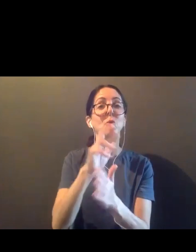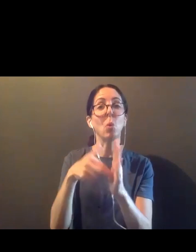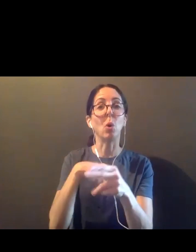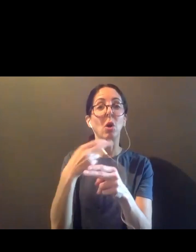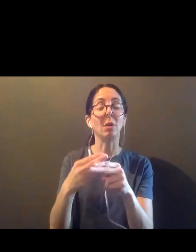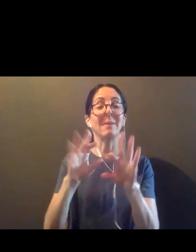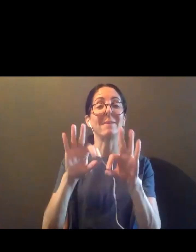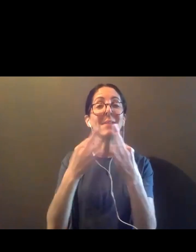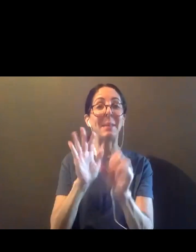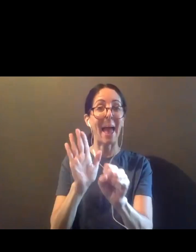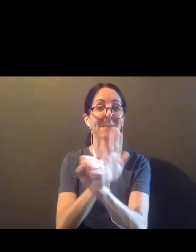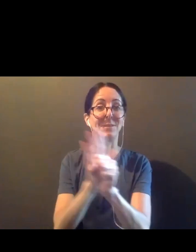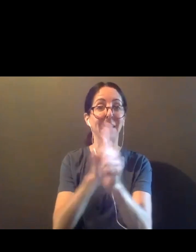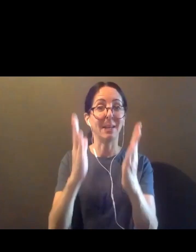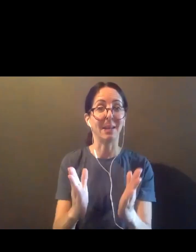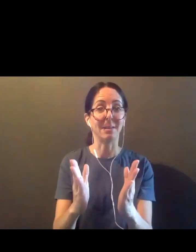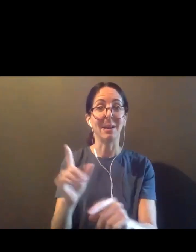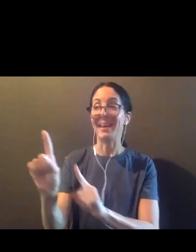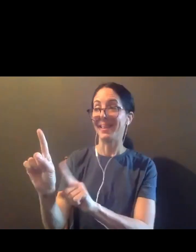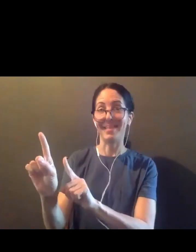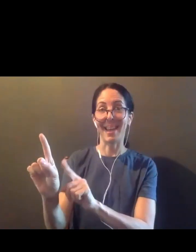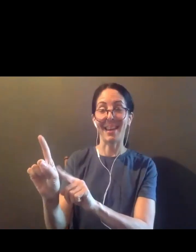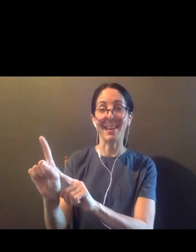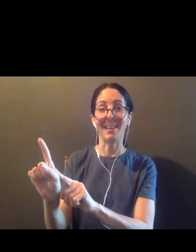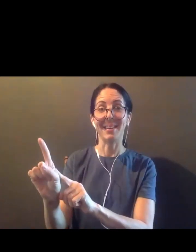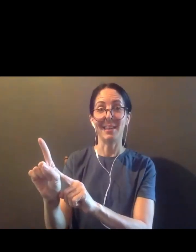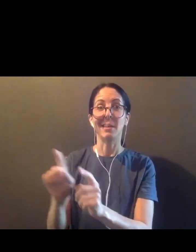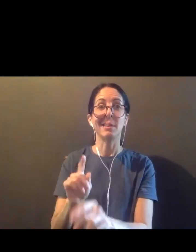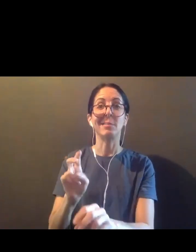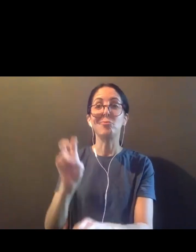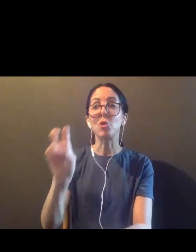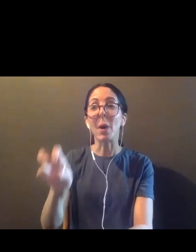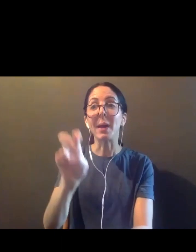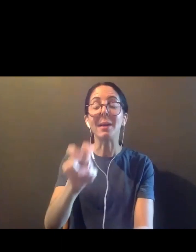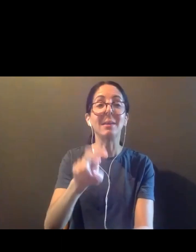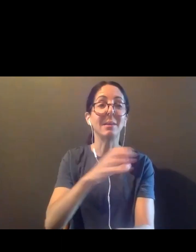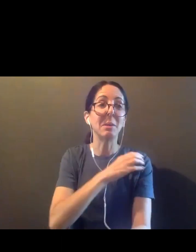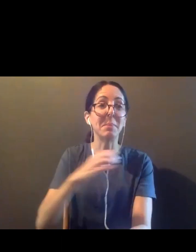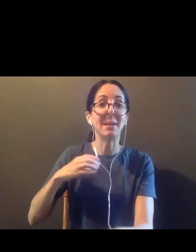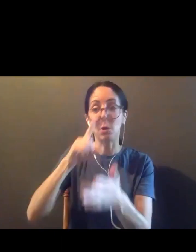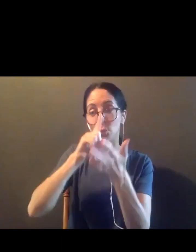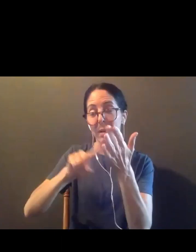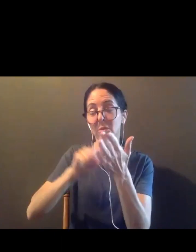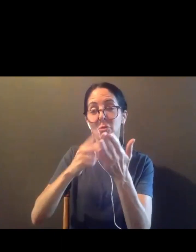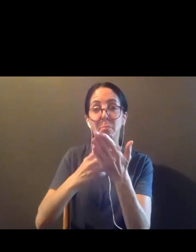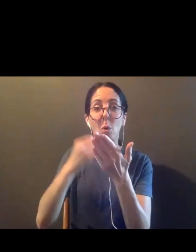And in that way, they can participate in committees, in research projects, or in quality improvement initiatives.